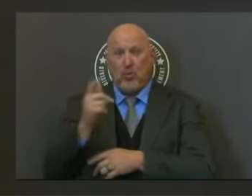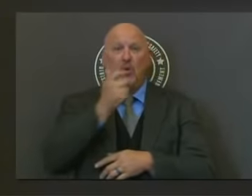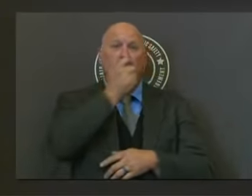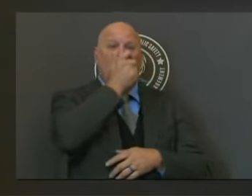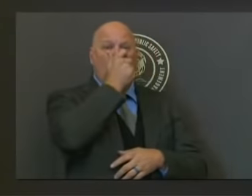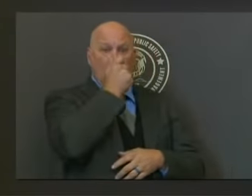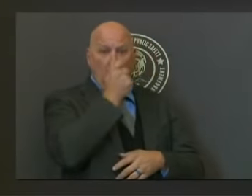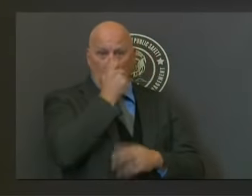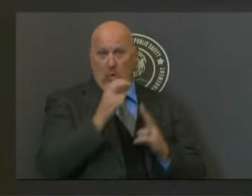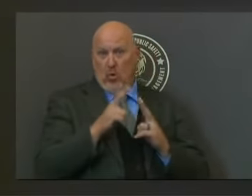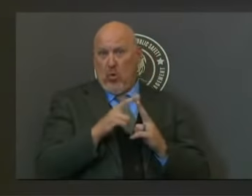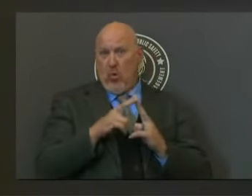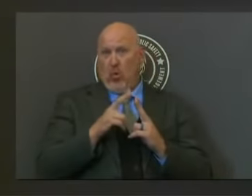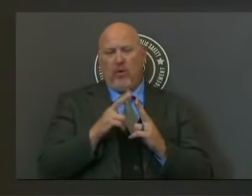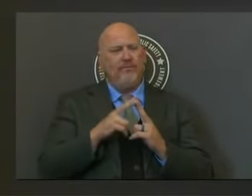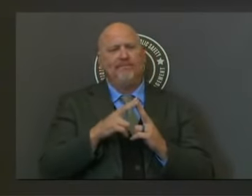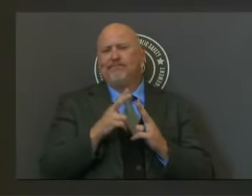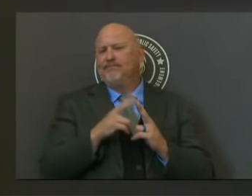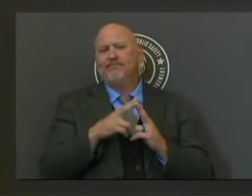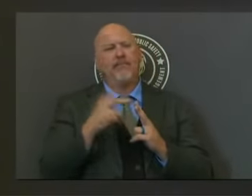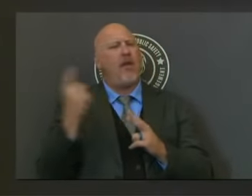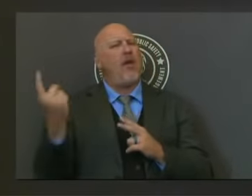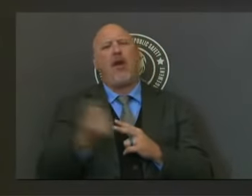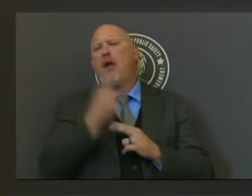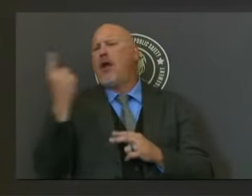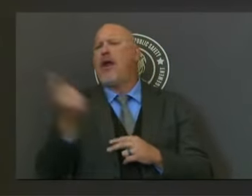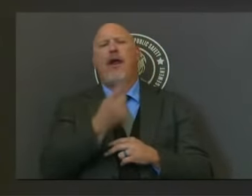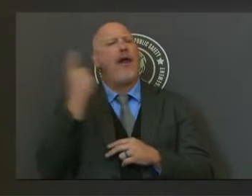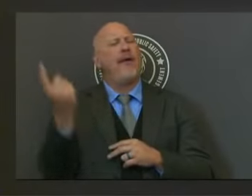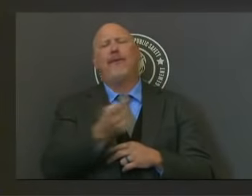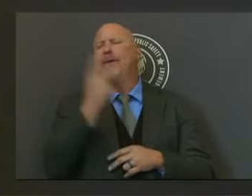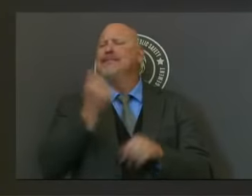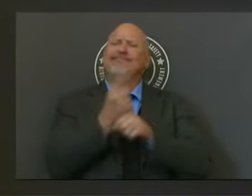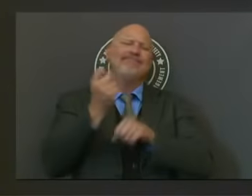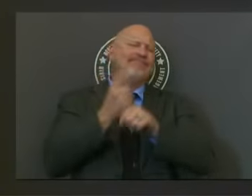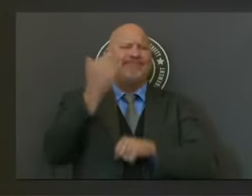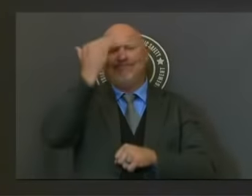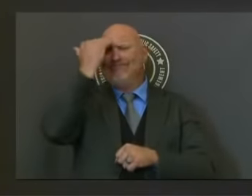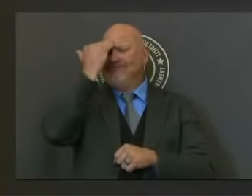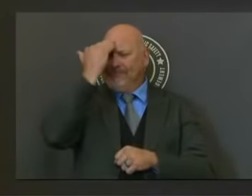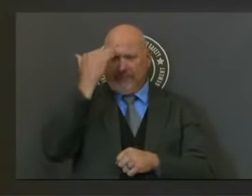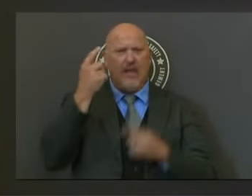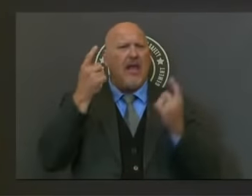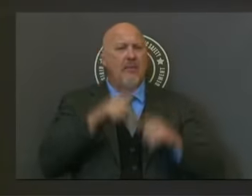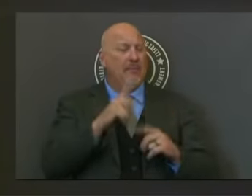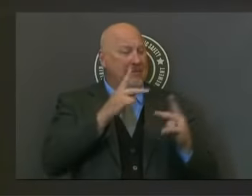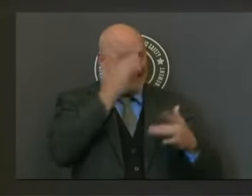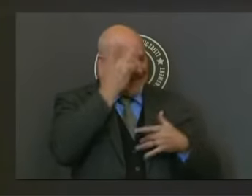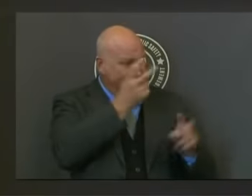to inform you of what's going on